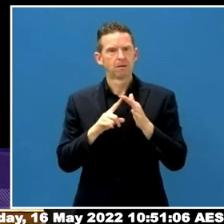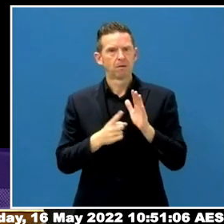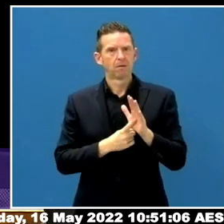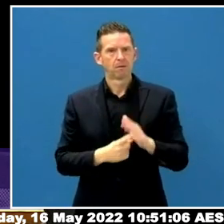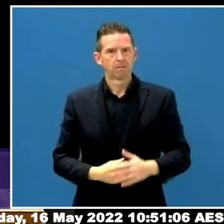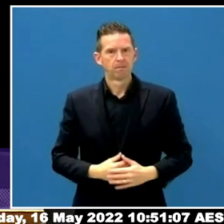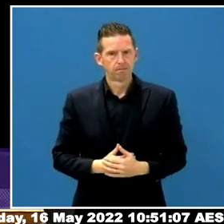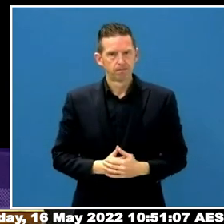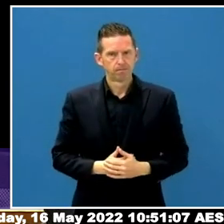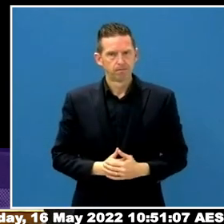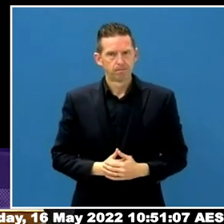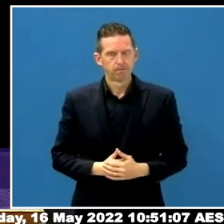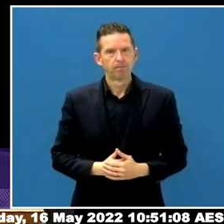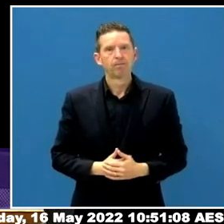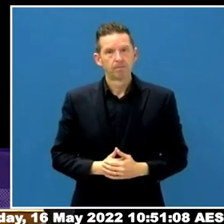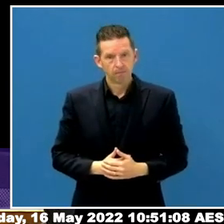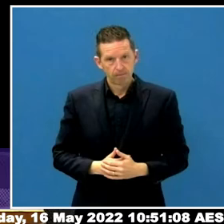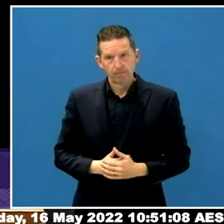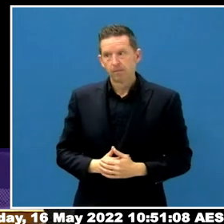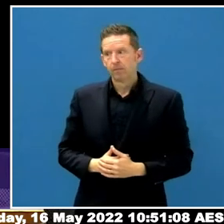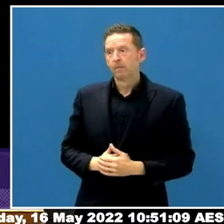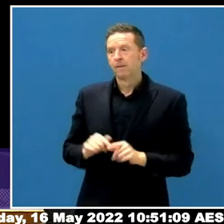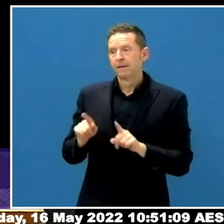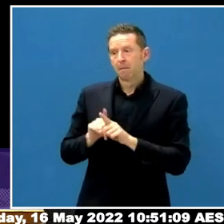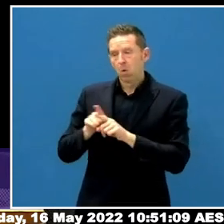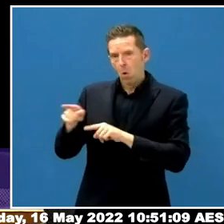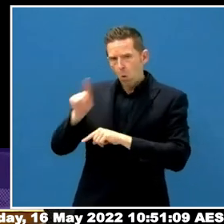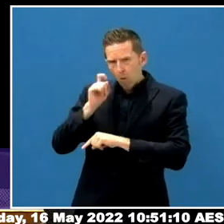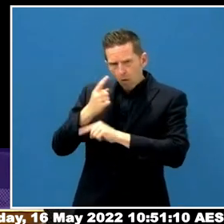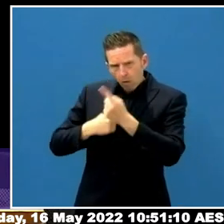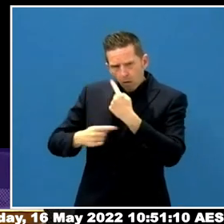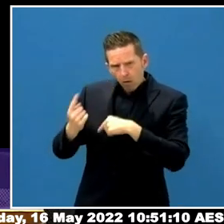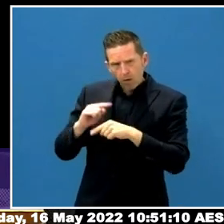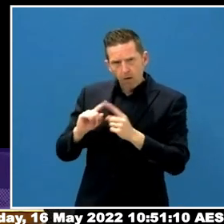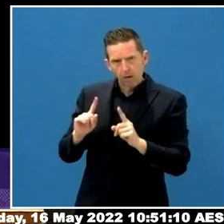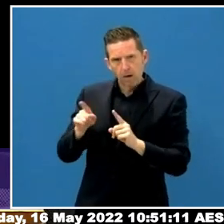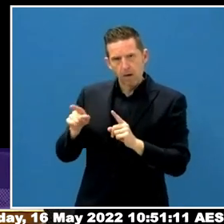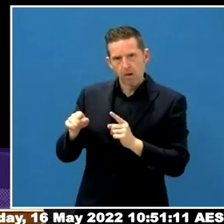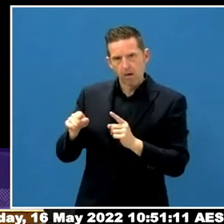Finally, Ms Taylor's evidence will traverse the process of approved quality auditing of